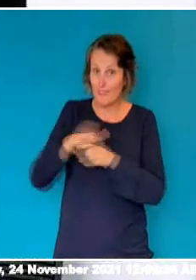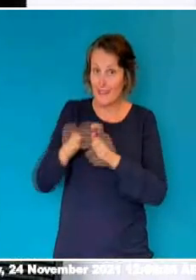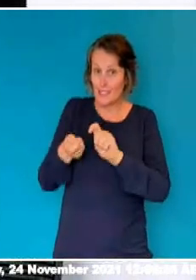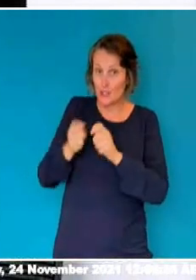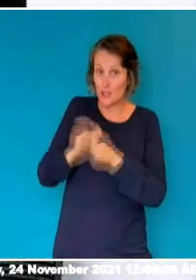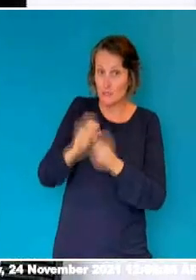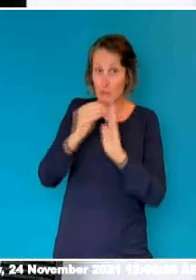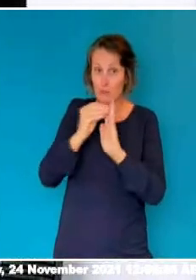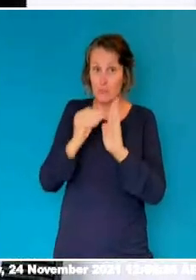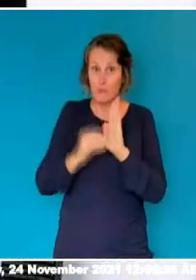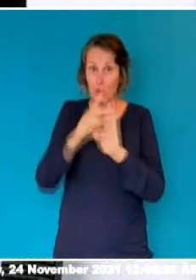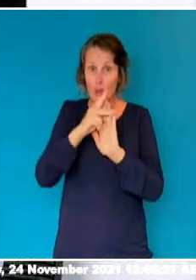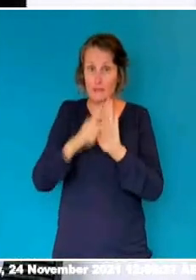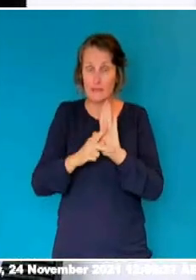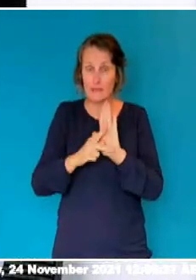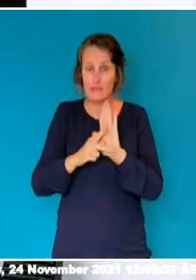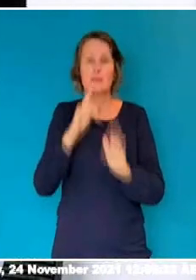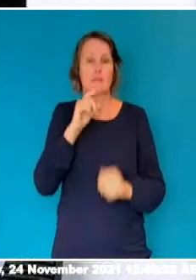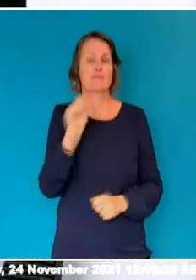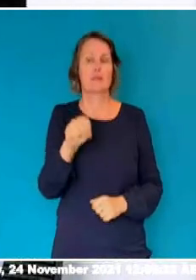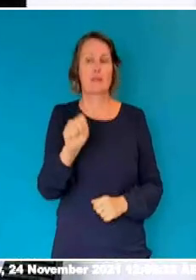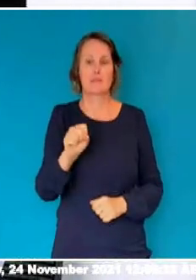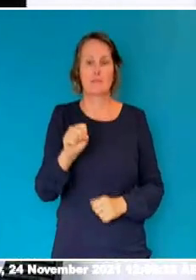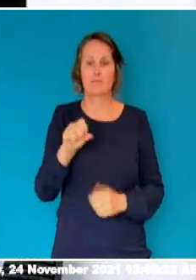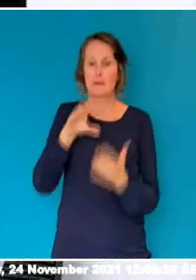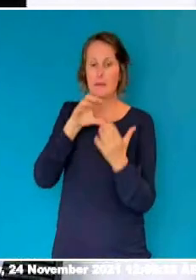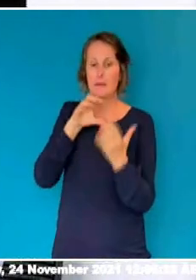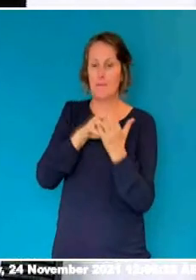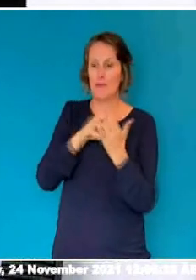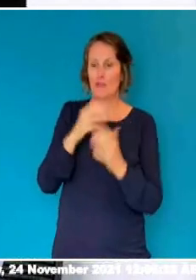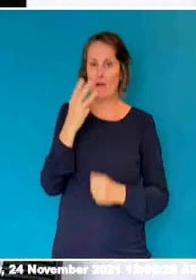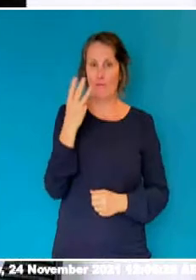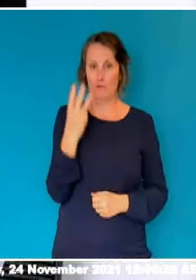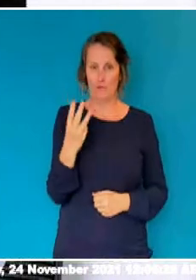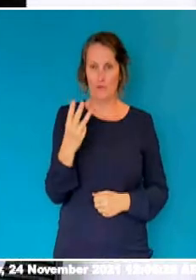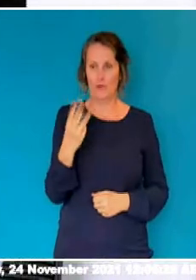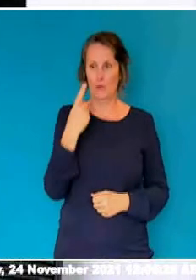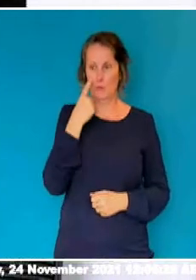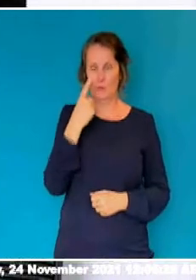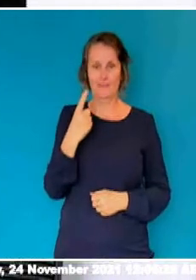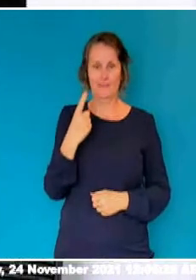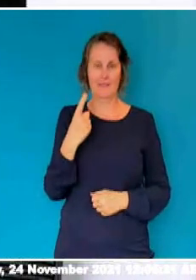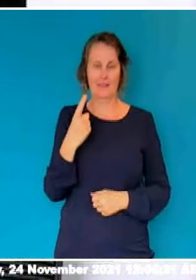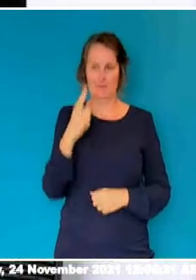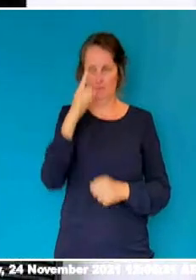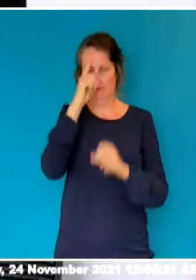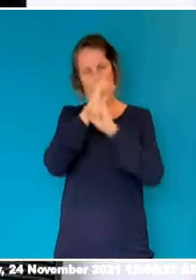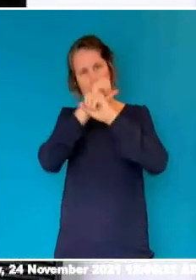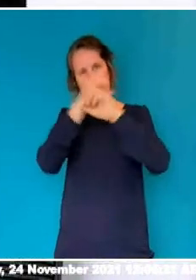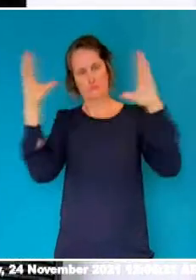We see in paragraph 3 a broad framework for the provision of adjustments.